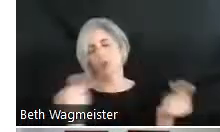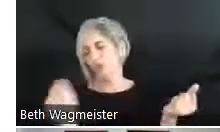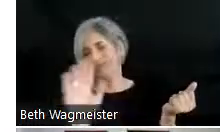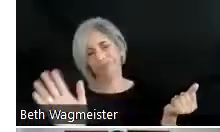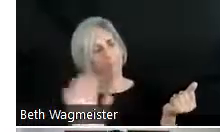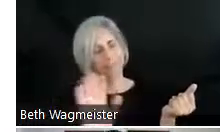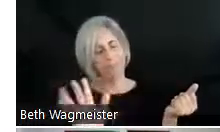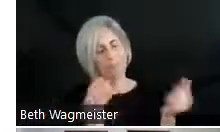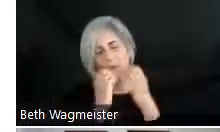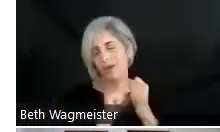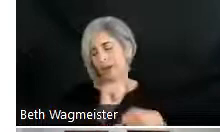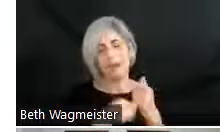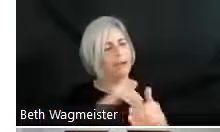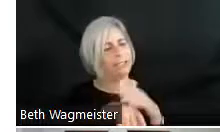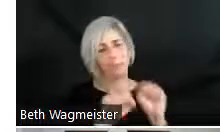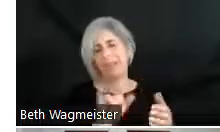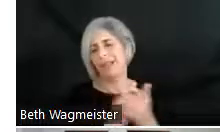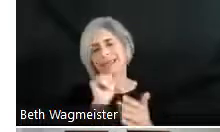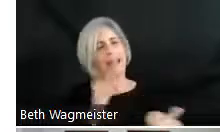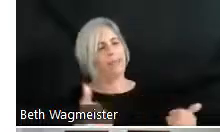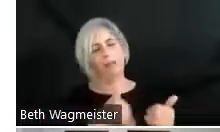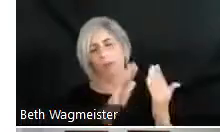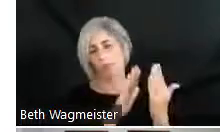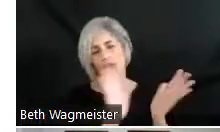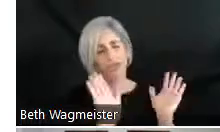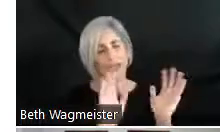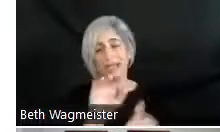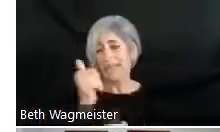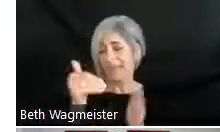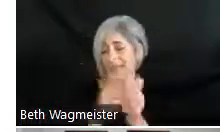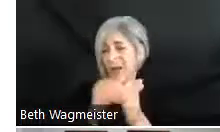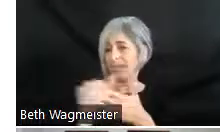to care about accessibility. $10,000 a day didn't convince people in Ontario